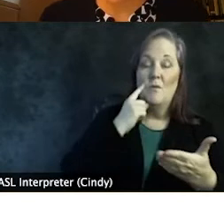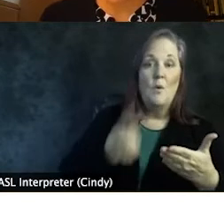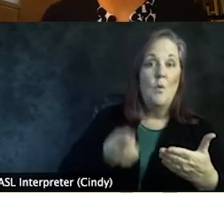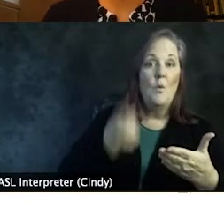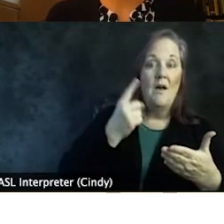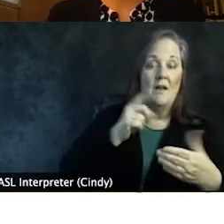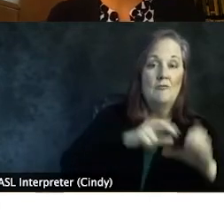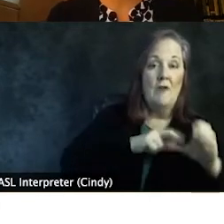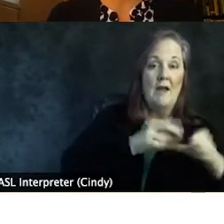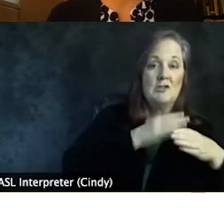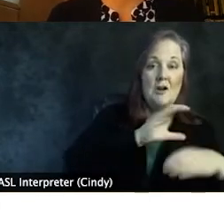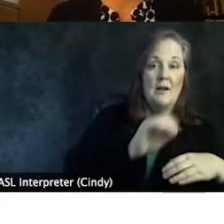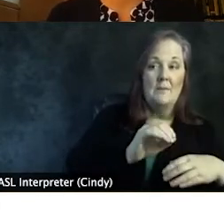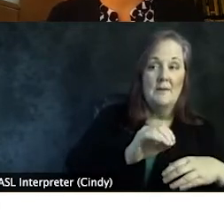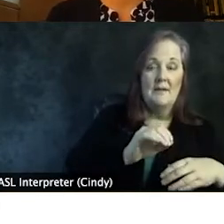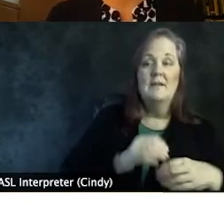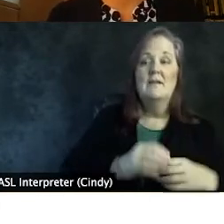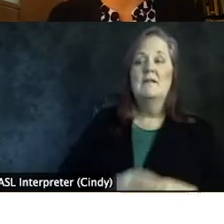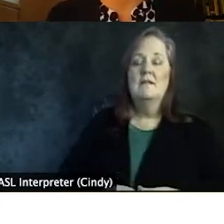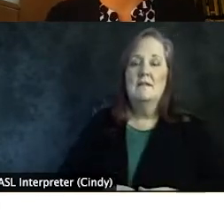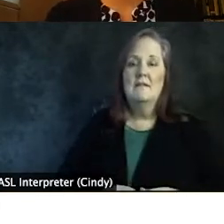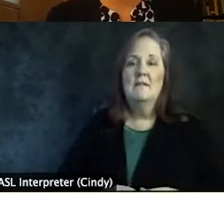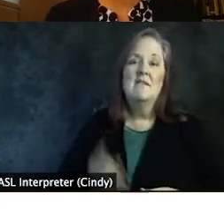see approximately 80,000 patients per month.